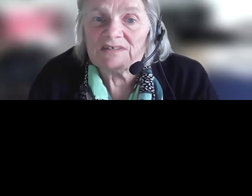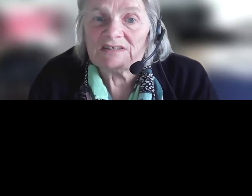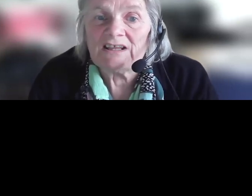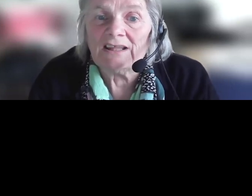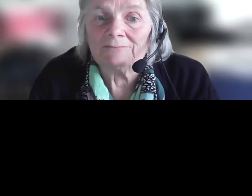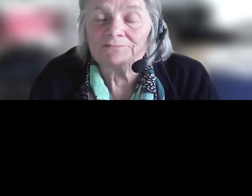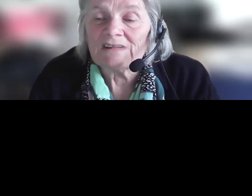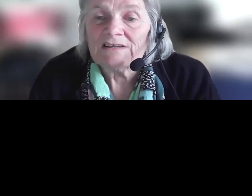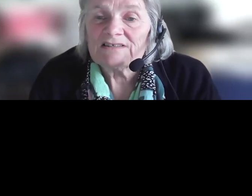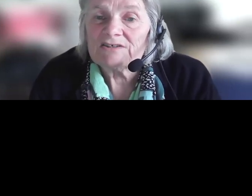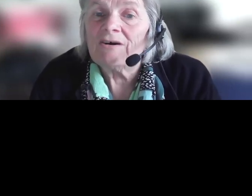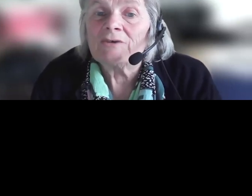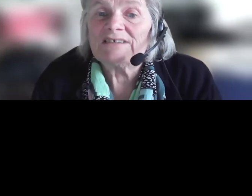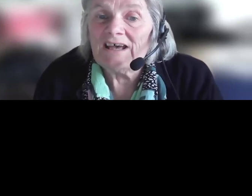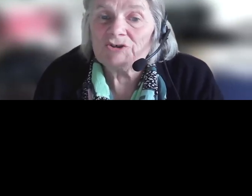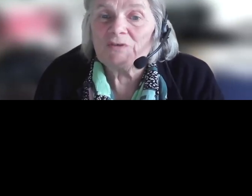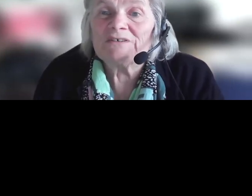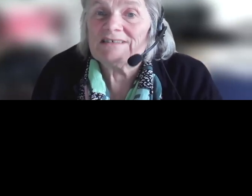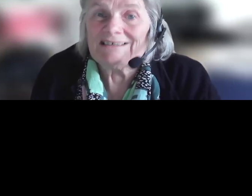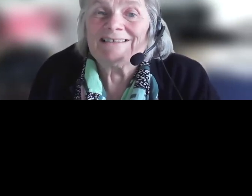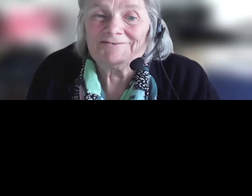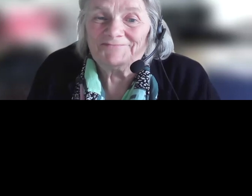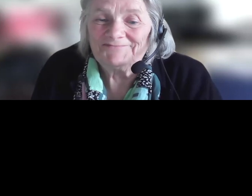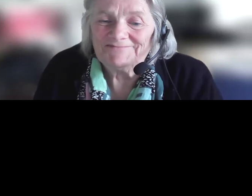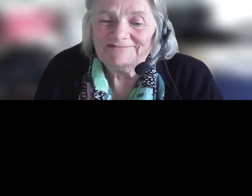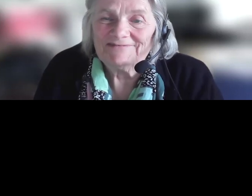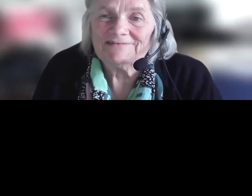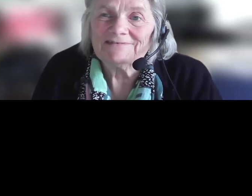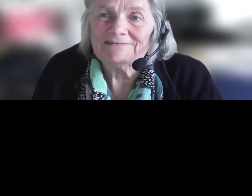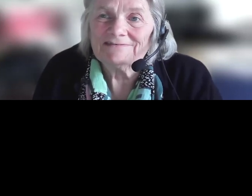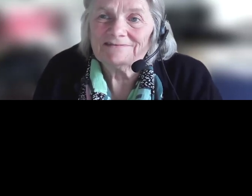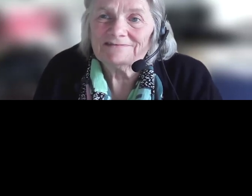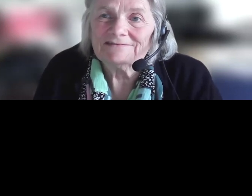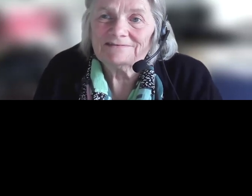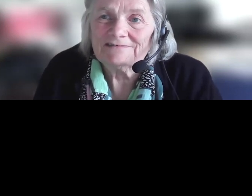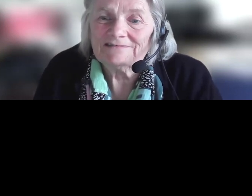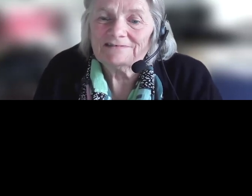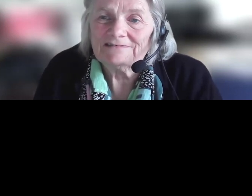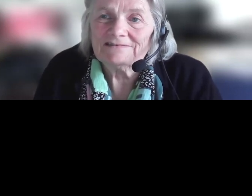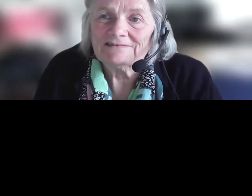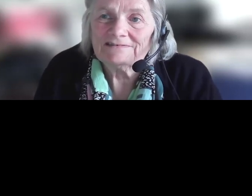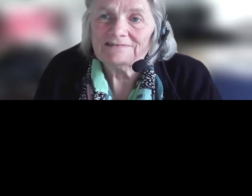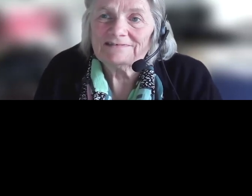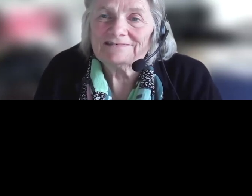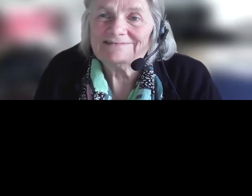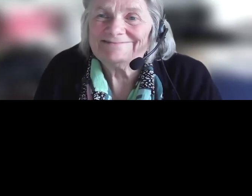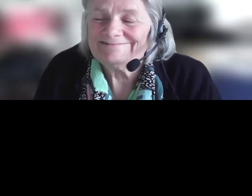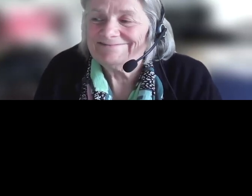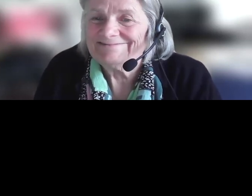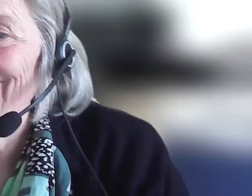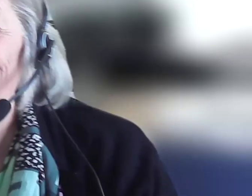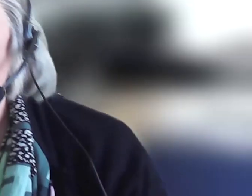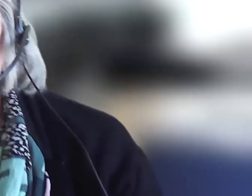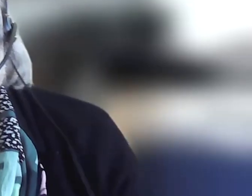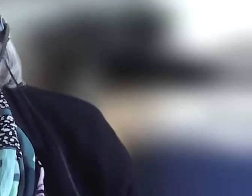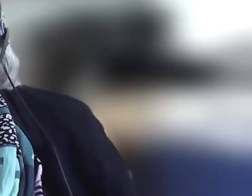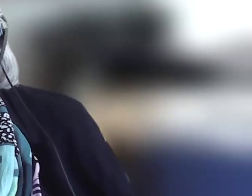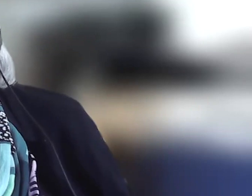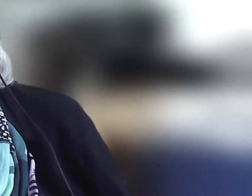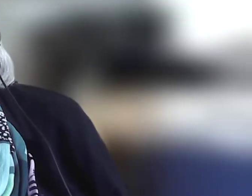as we can so now I'm going to hand you over to Nicola. >> Thanks very much Fula I am going to share